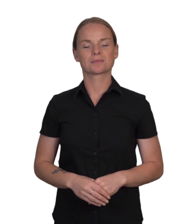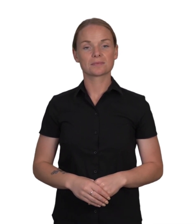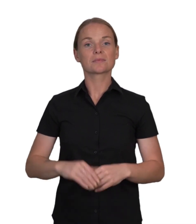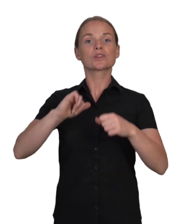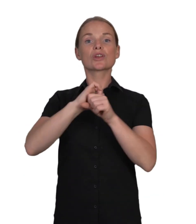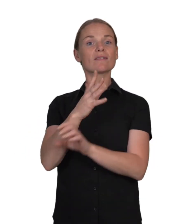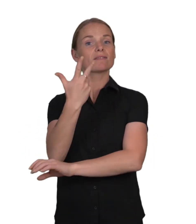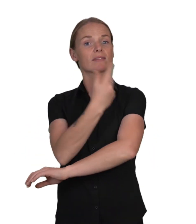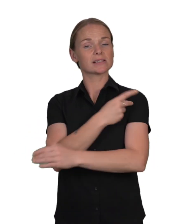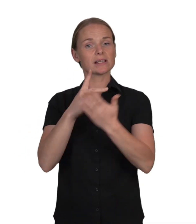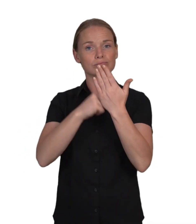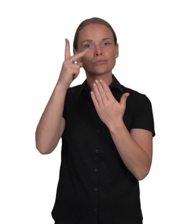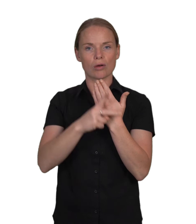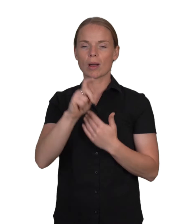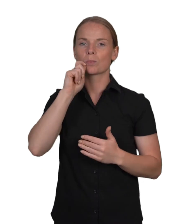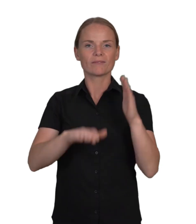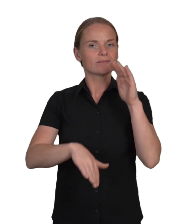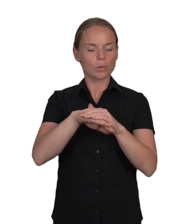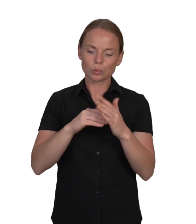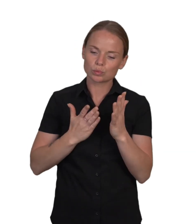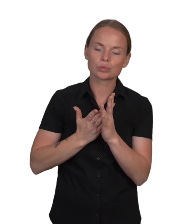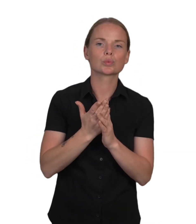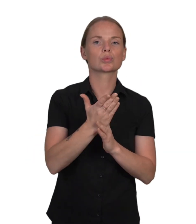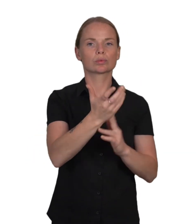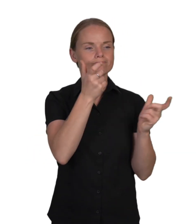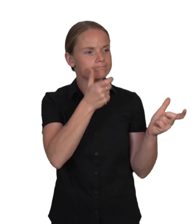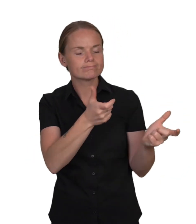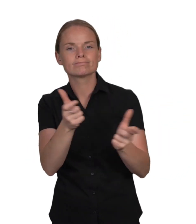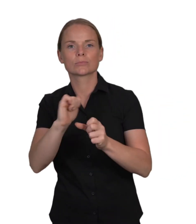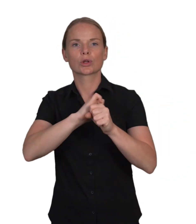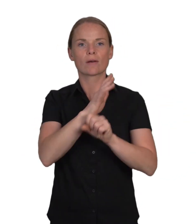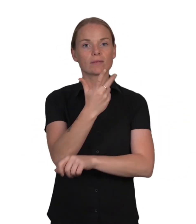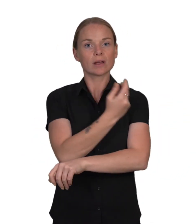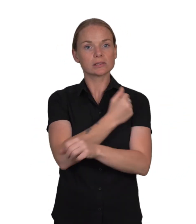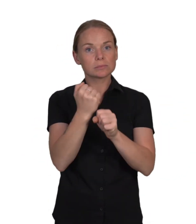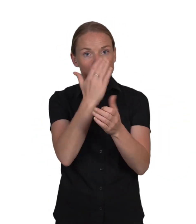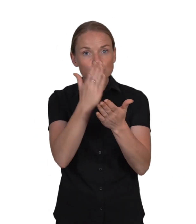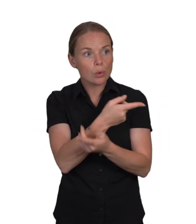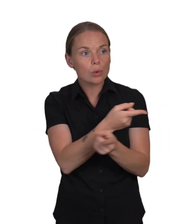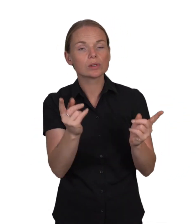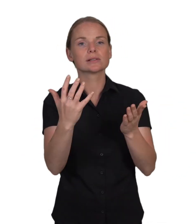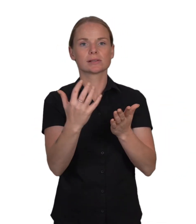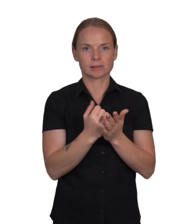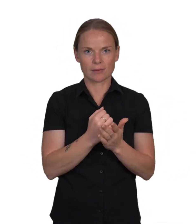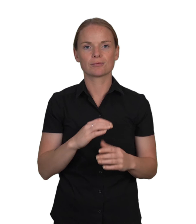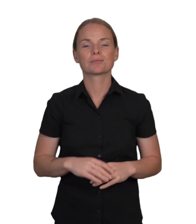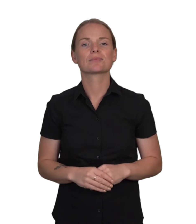The safety of COVID-19 vaccines will be monitored continuously throughout the COVID-19 vaccination program.